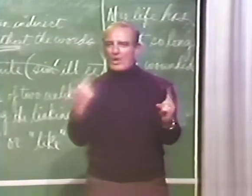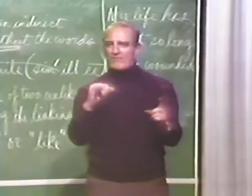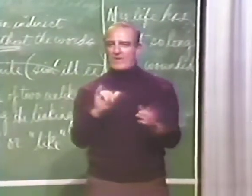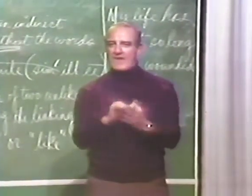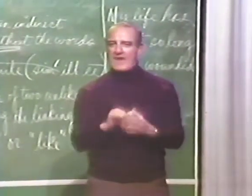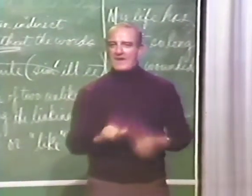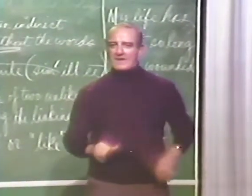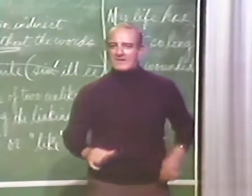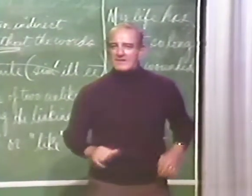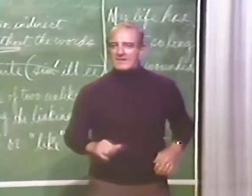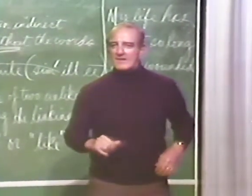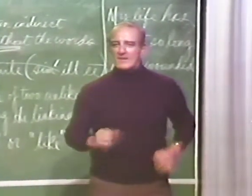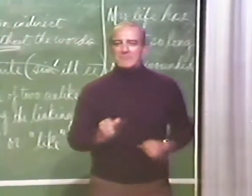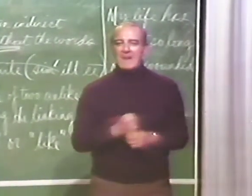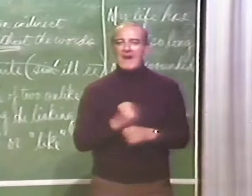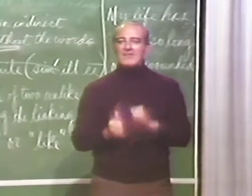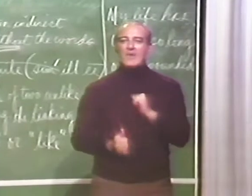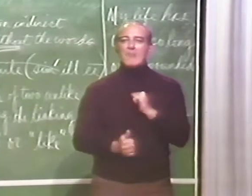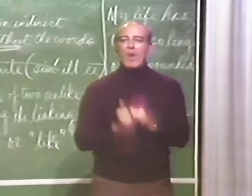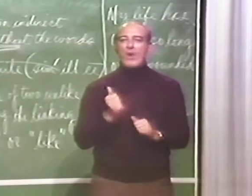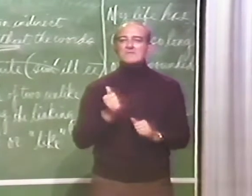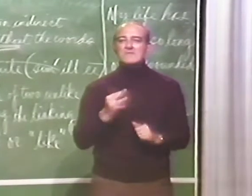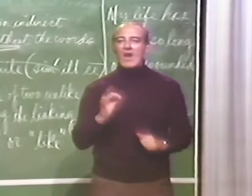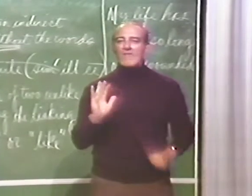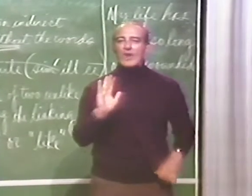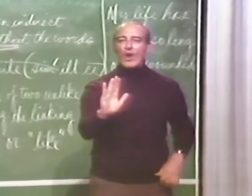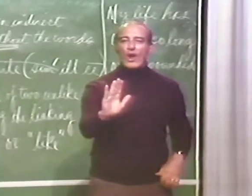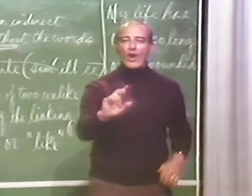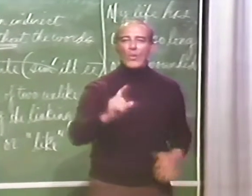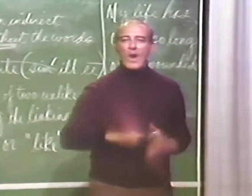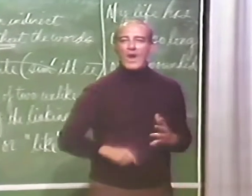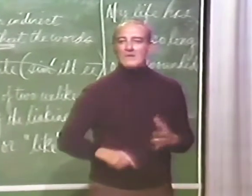ALSO, THERE'S ANOTHER WORD, A BIG WORD FOR THAT.